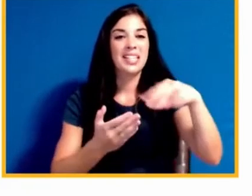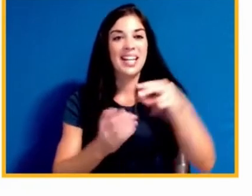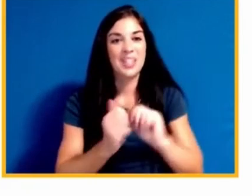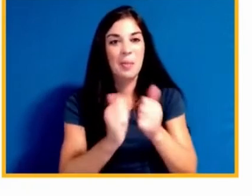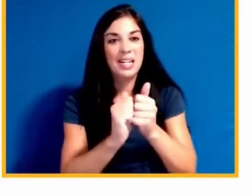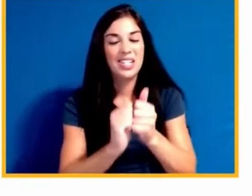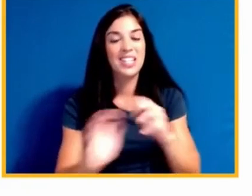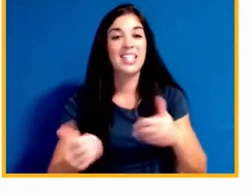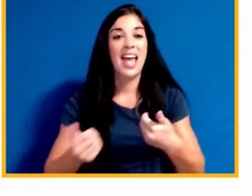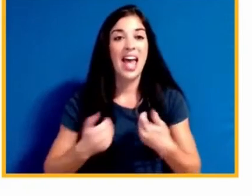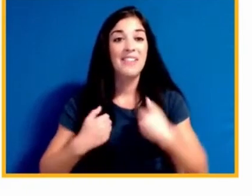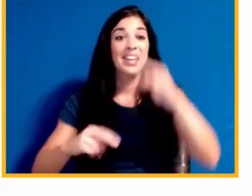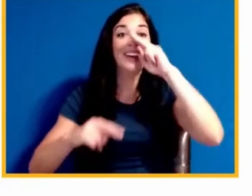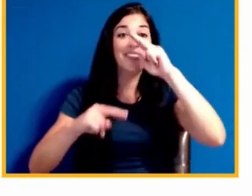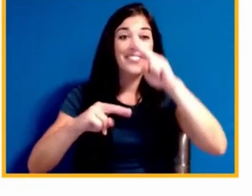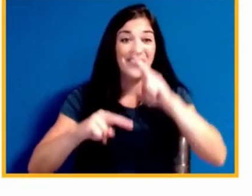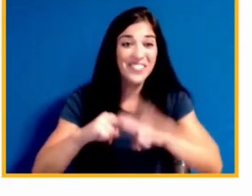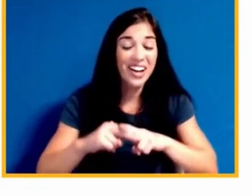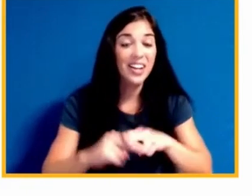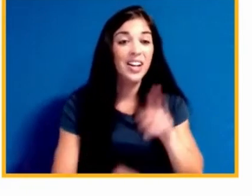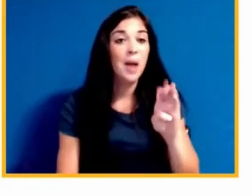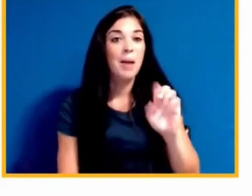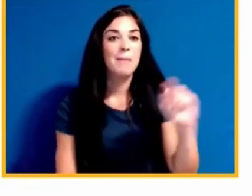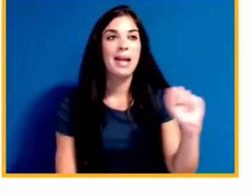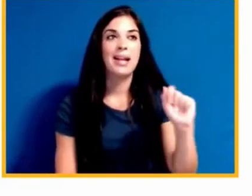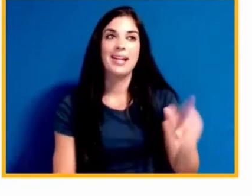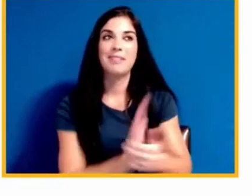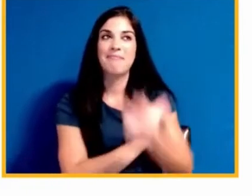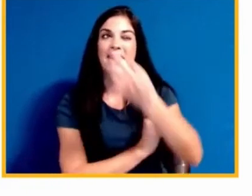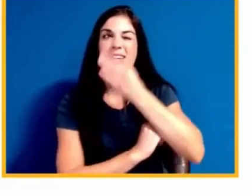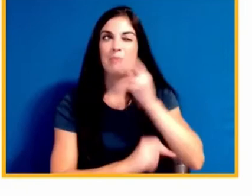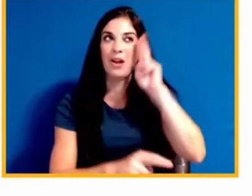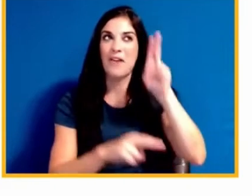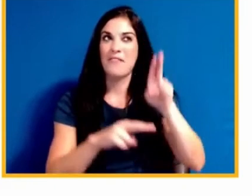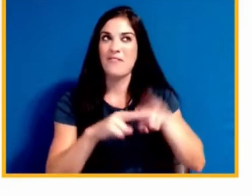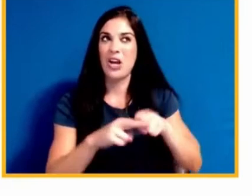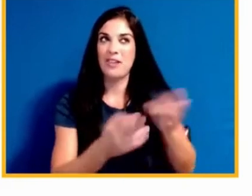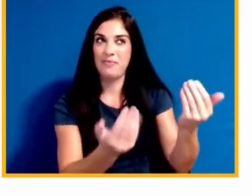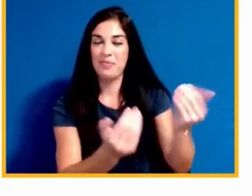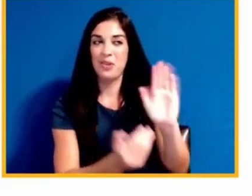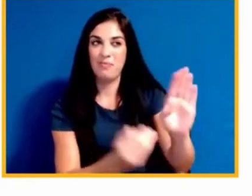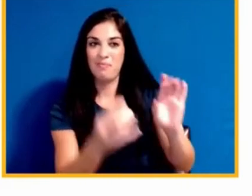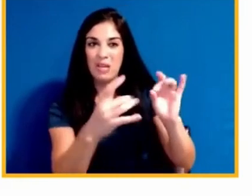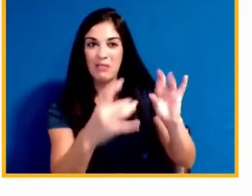But seeing as how Beta is pretty much the expert of fun on this panel, let's hear from Beta on what they